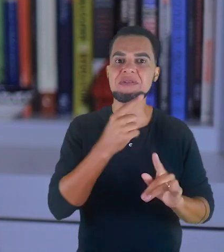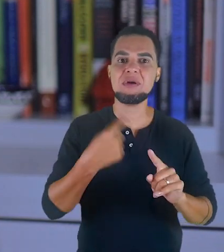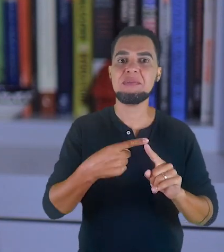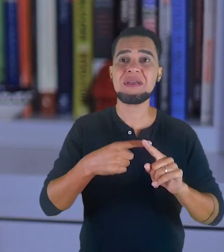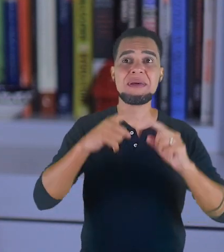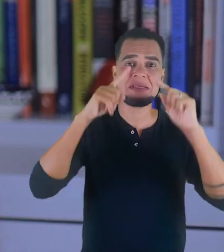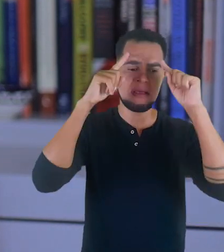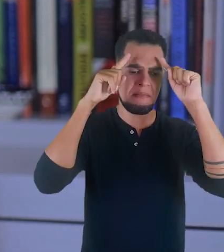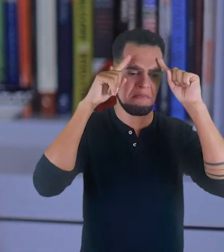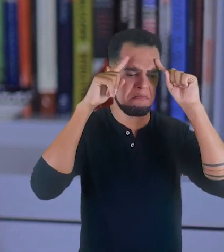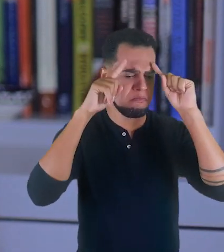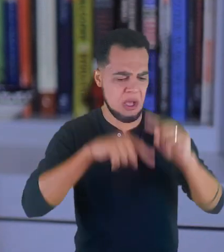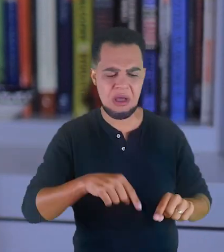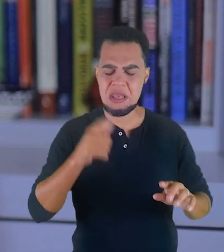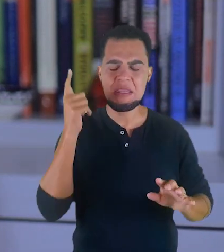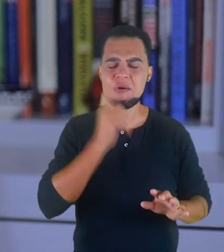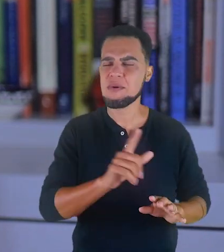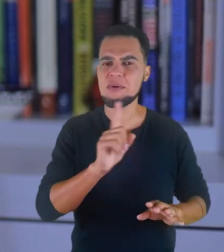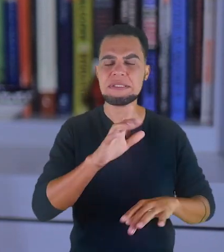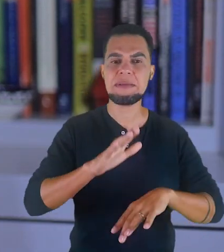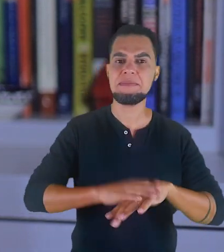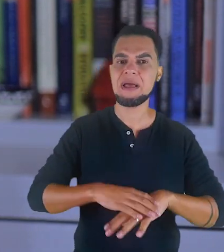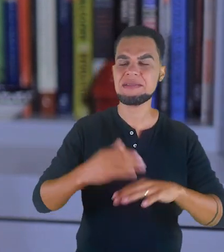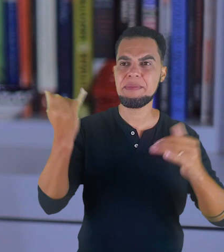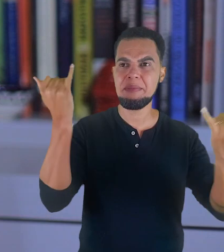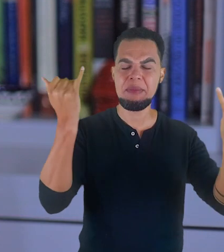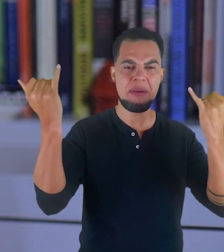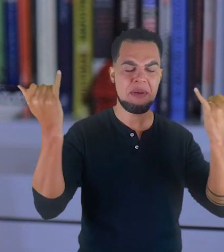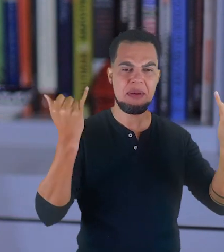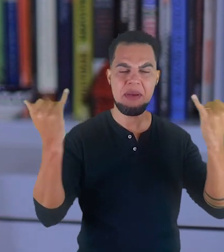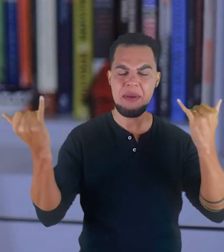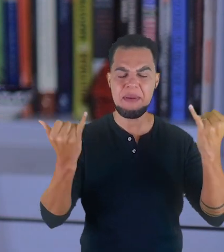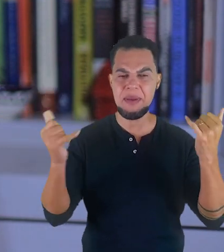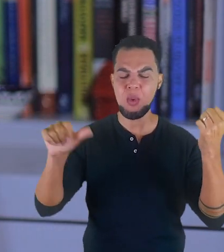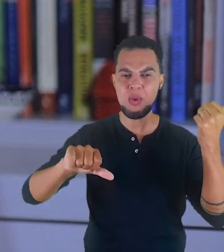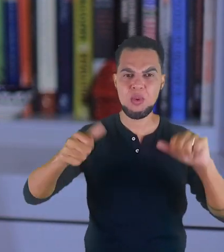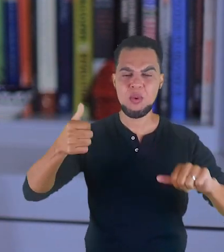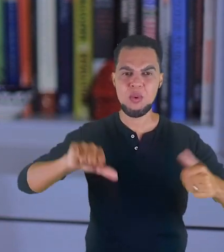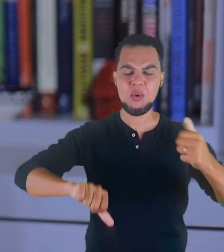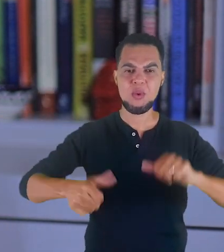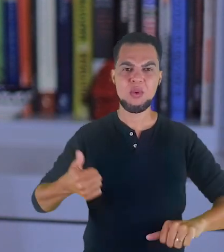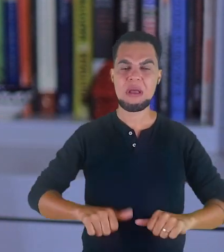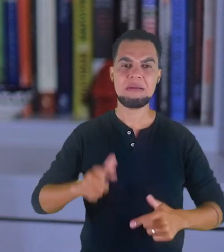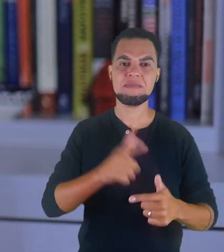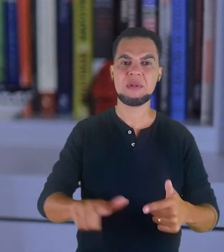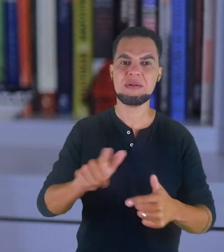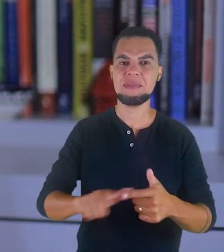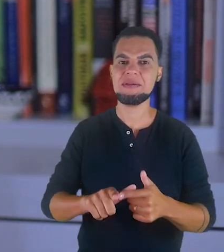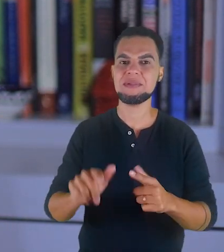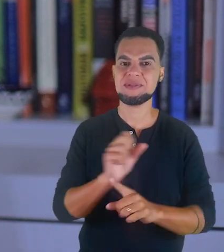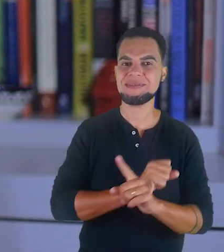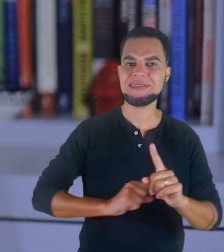because they couldn't stand having to process the bad news anymore, to process the problems of society,